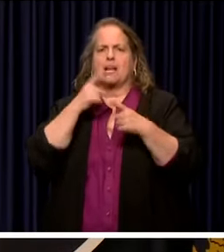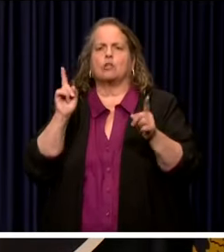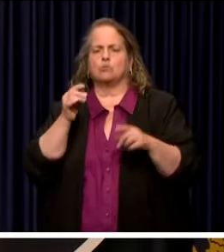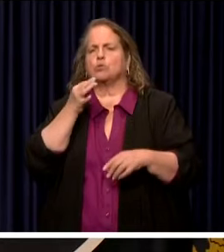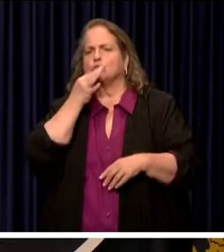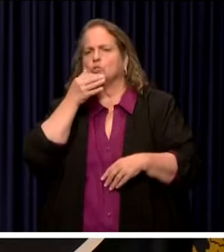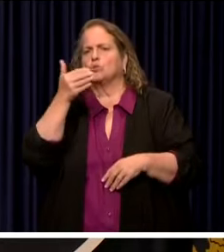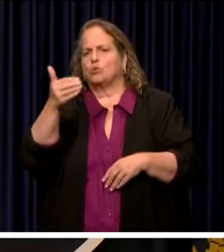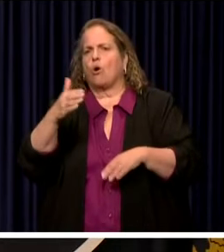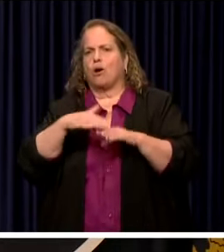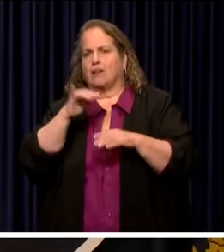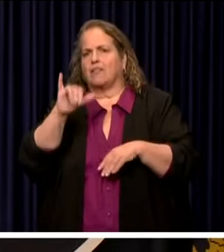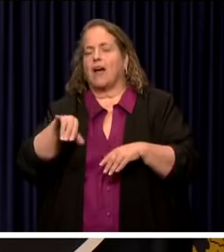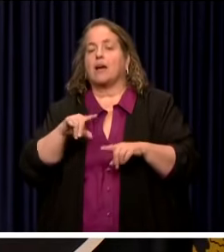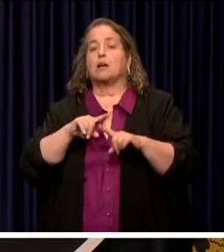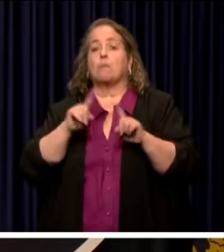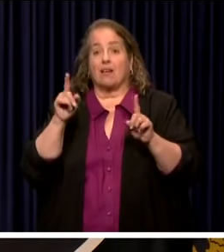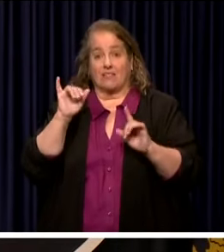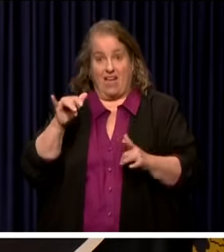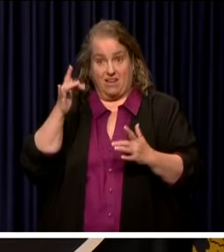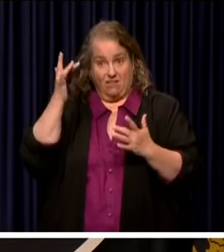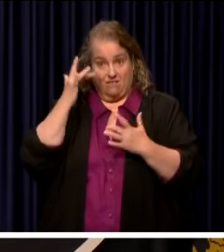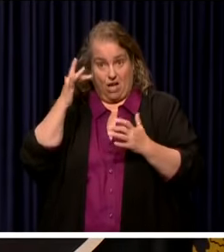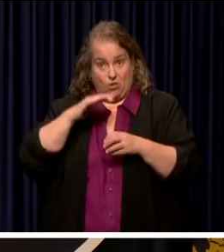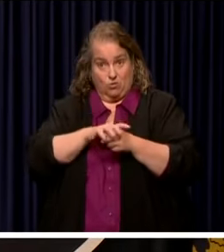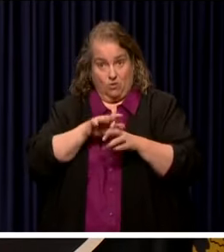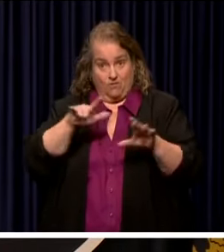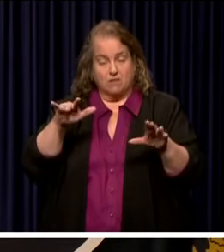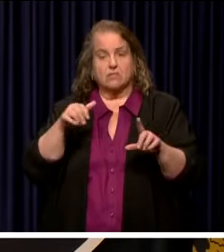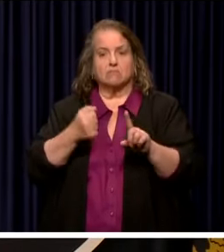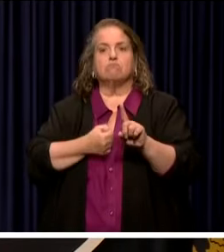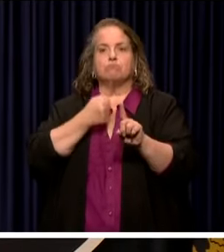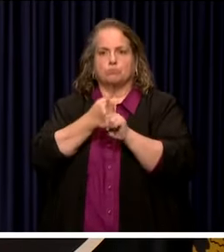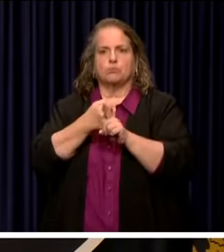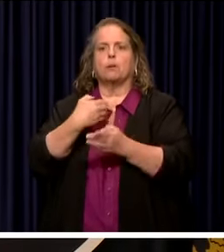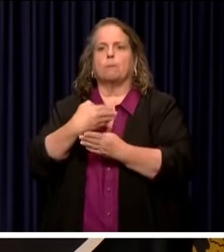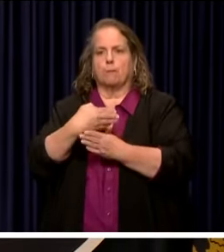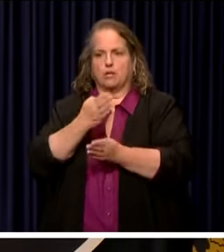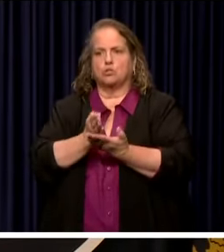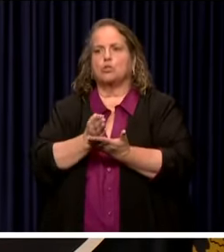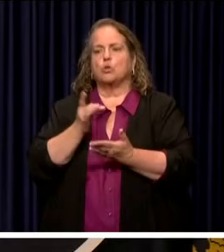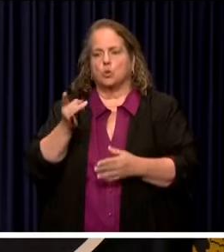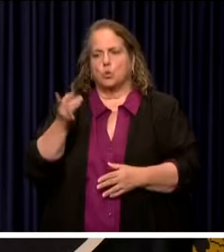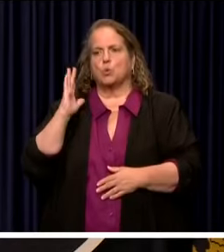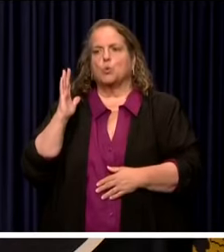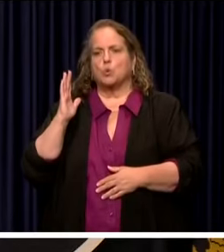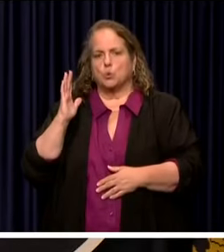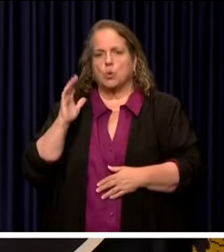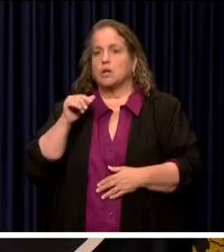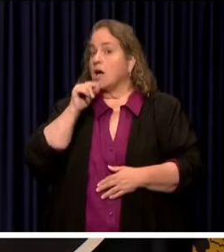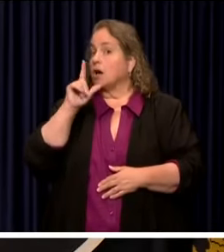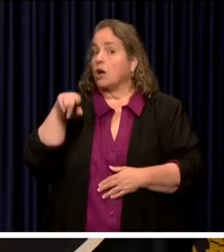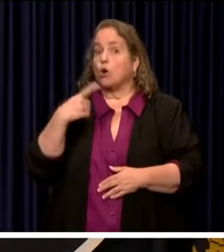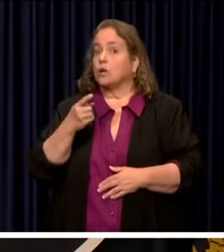COUNTY AND MUNICIPALITIES. AND WE NEED A VERY SIGNIFICANT INFRASTRUCTURE BILL THAT CAN